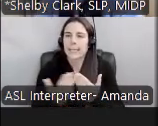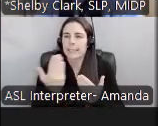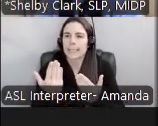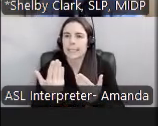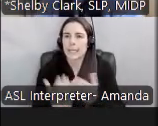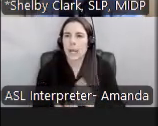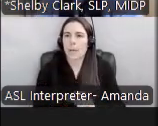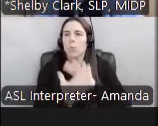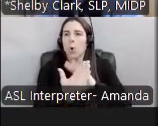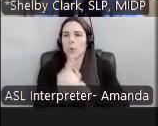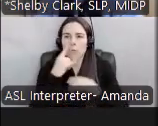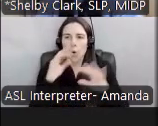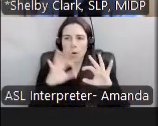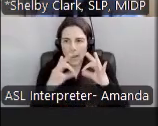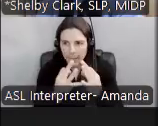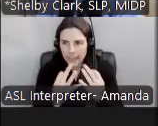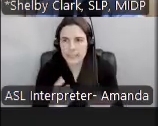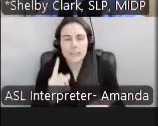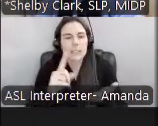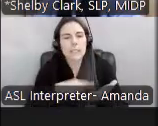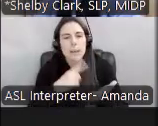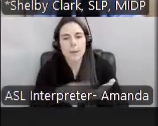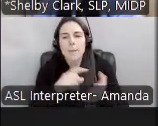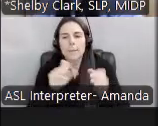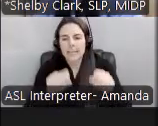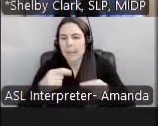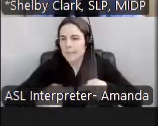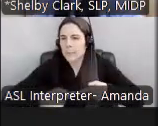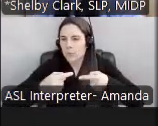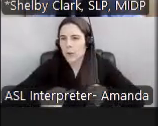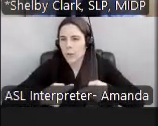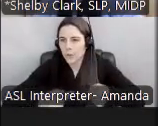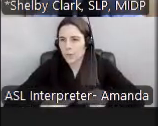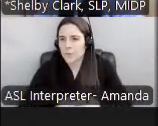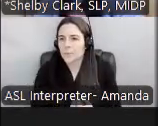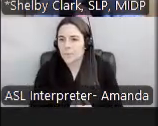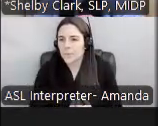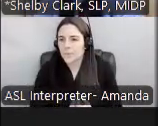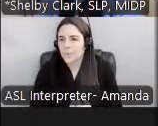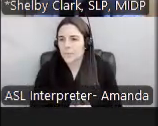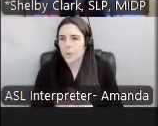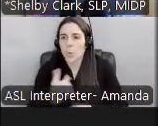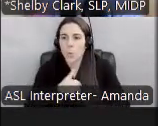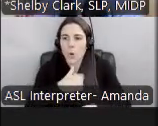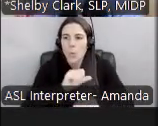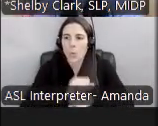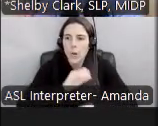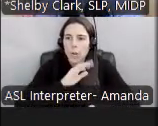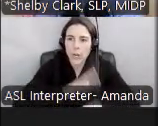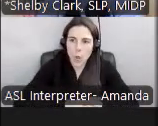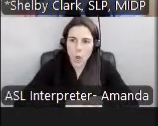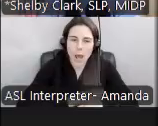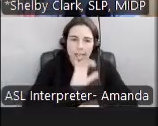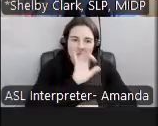because sometimes that can be a struggle is, well, we're working on this, but the parents don't really understand why we're